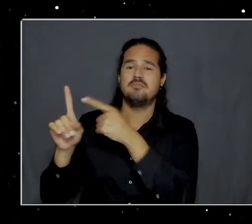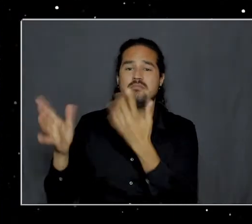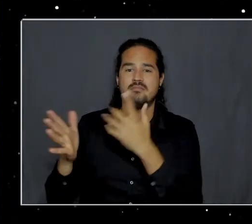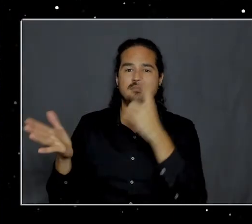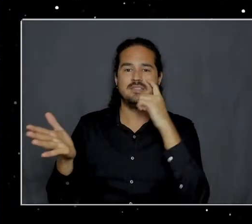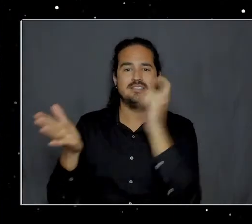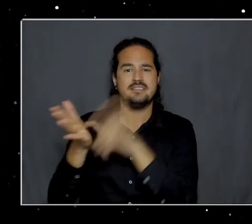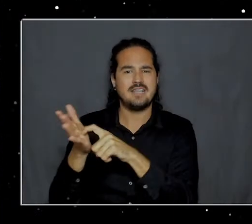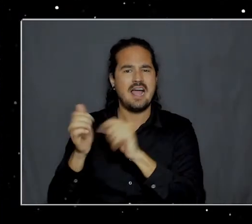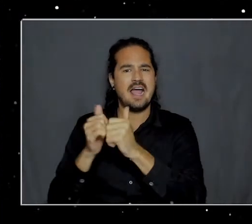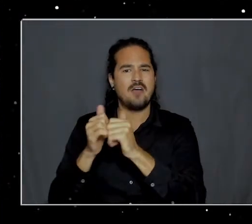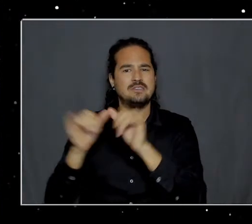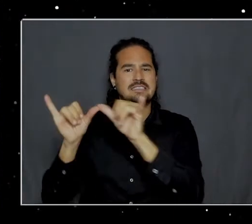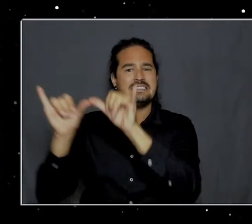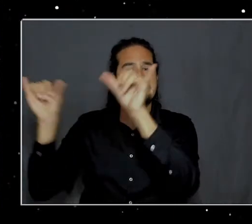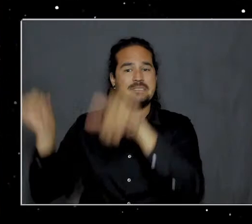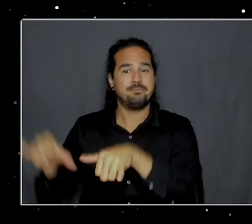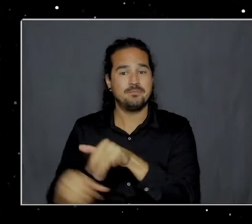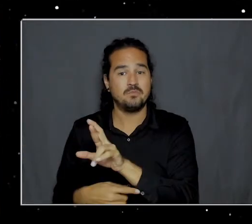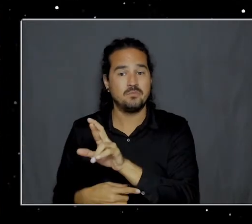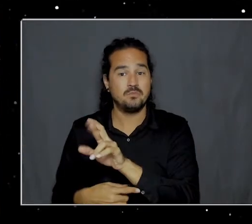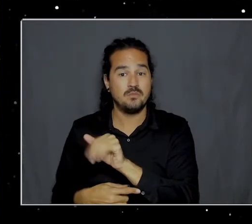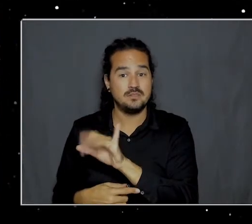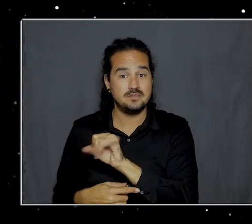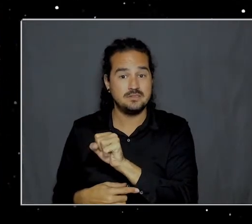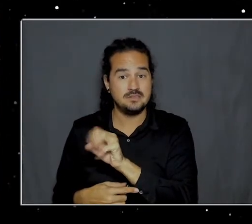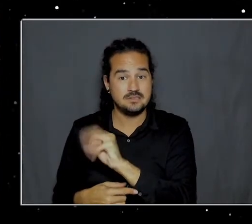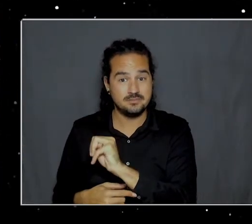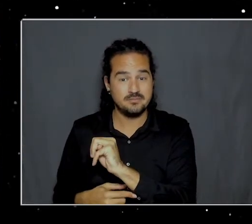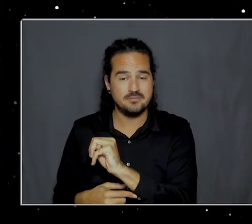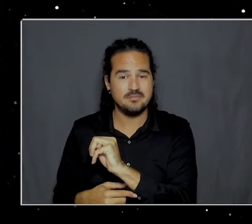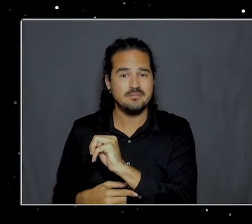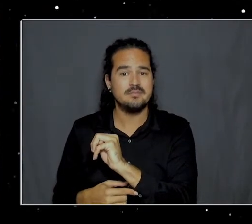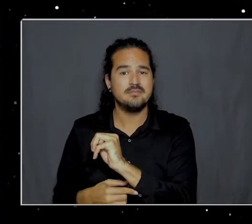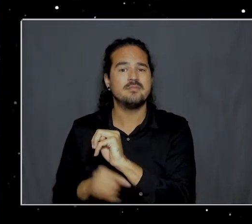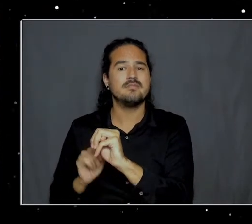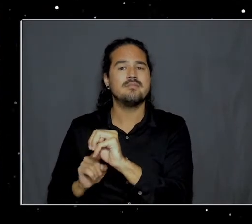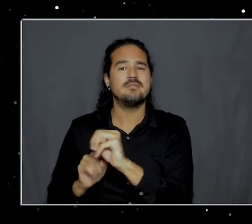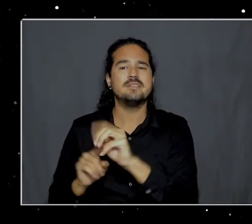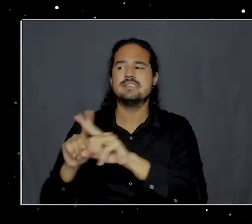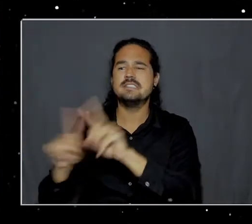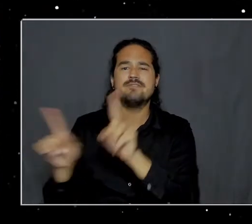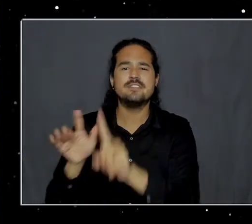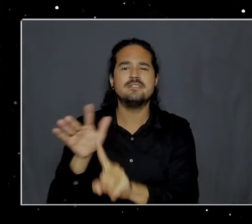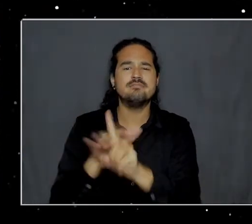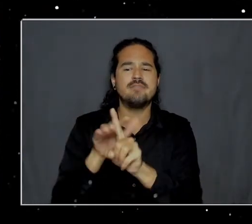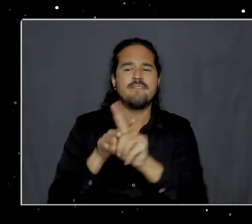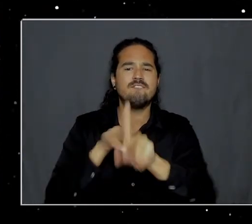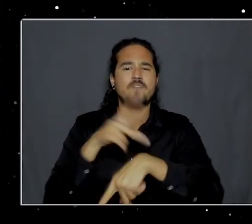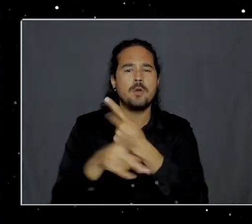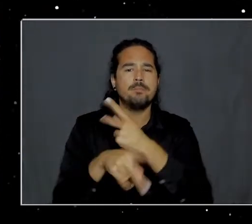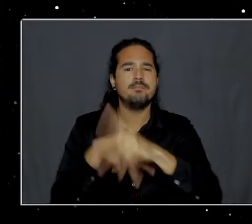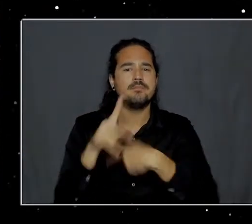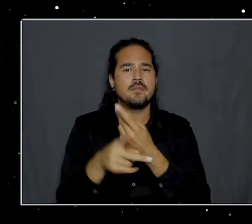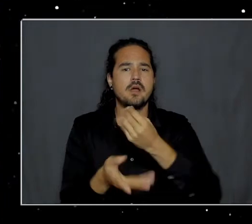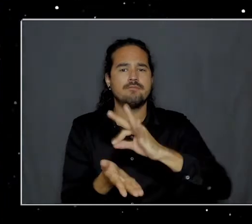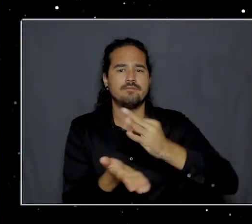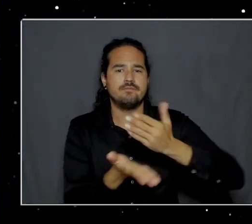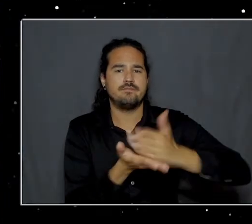CONSTITUTION A CONTAINER THAT CAN HOLD ALL OF US IN IT. AND ONE OF THE THINGS THAT'S INTERESTING IS THAT THIS YEAR, THE ACLU HAS LAUNCHED A SYSTEMIC EQUALITY AGENDA, WHICH IS REALLY ABOUT RECOGNIZING THE WAYS IN